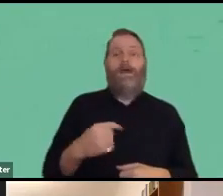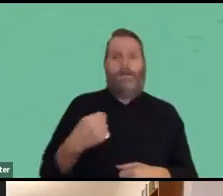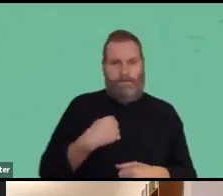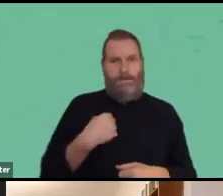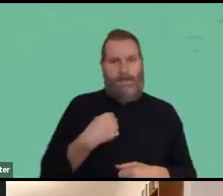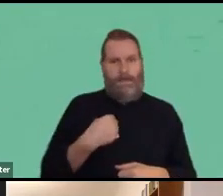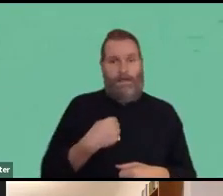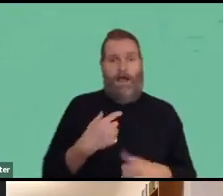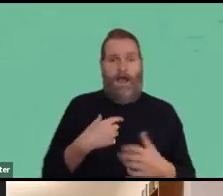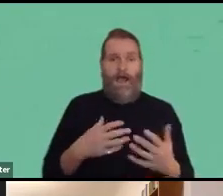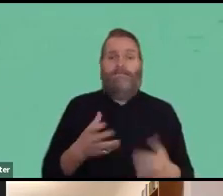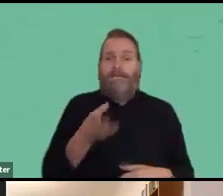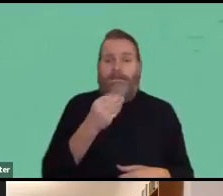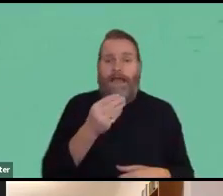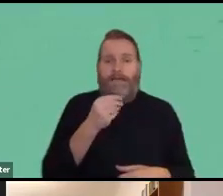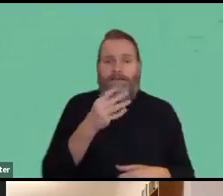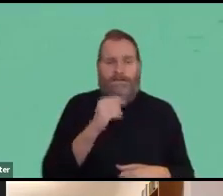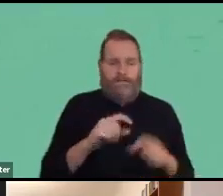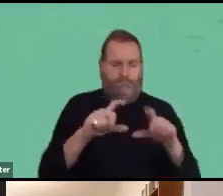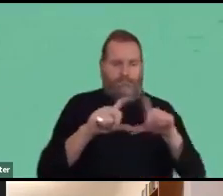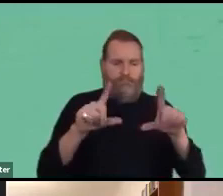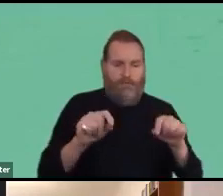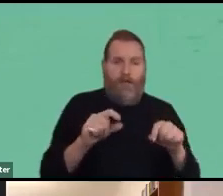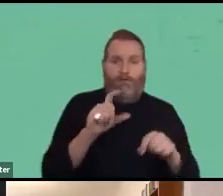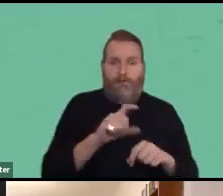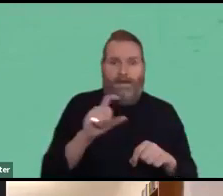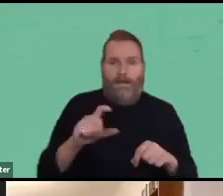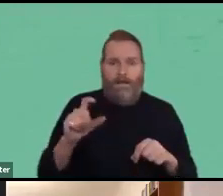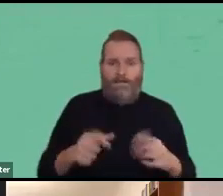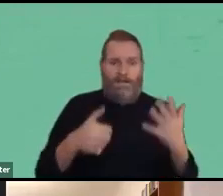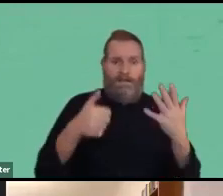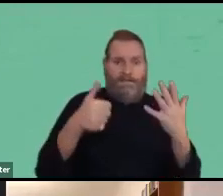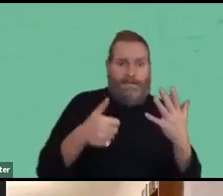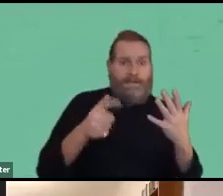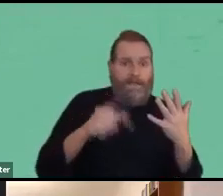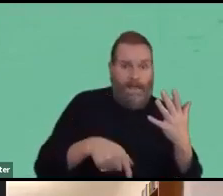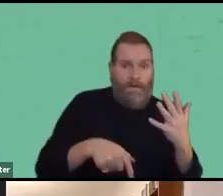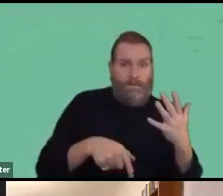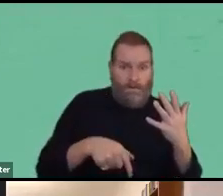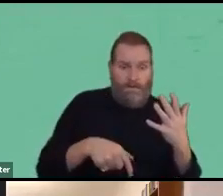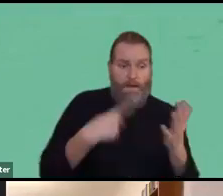on credit cards which I’ve been forced to incur just to eat and pay my rent and pay my bills.